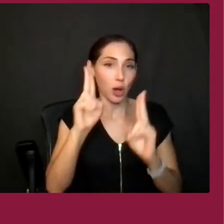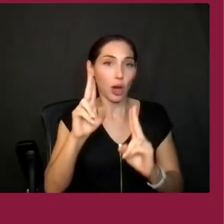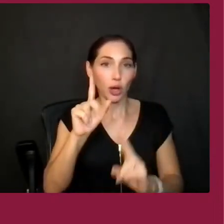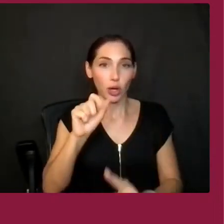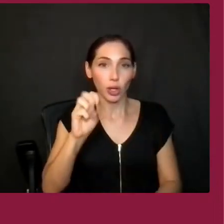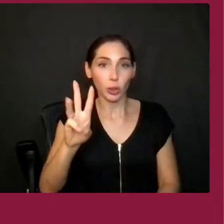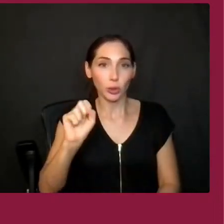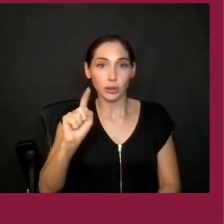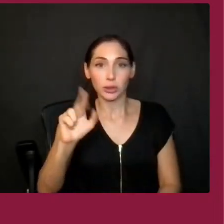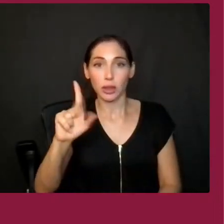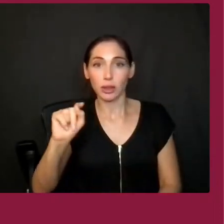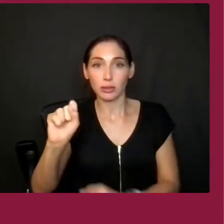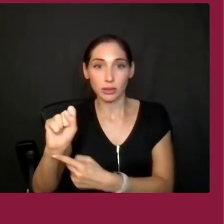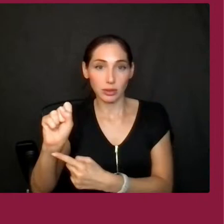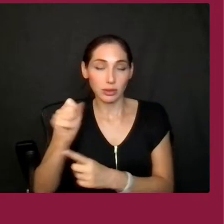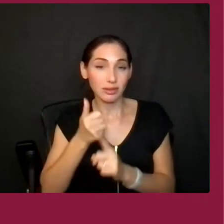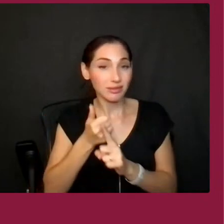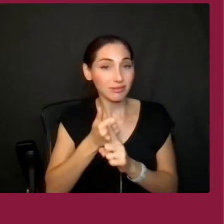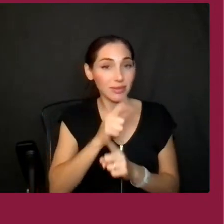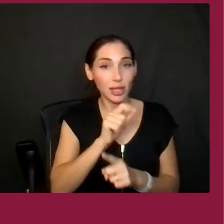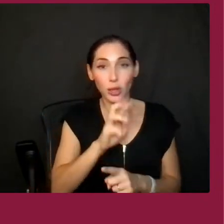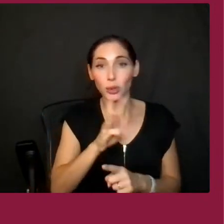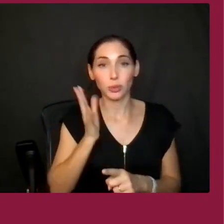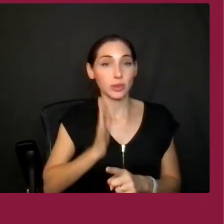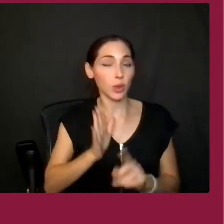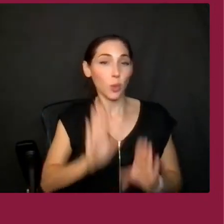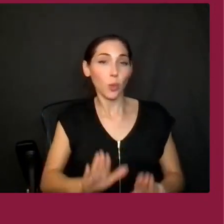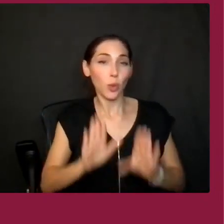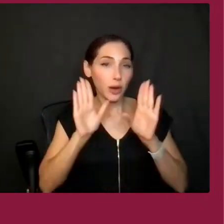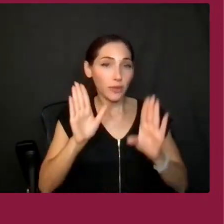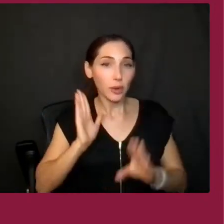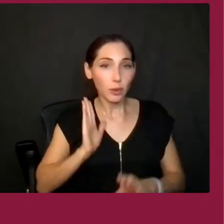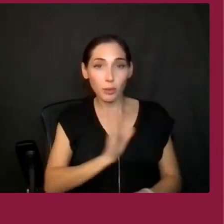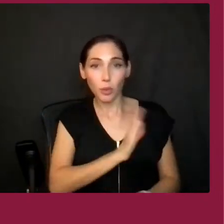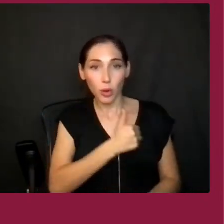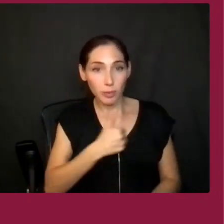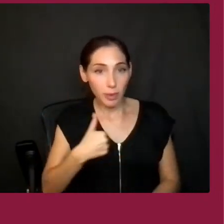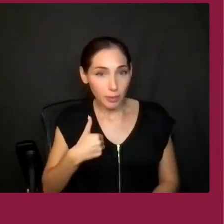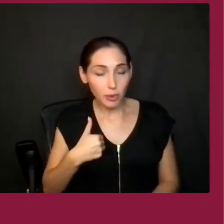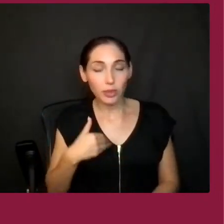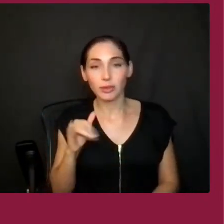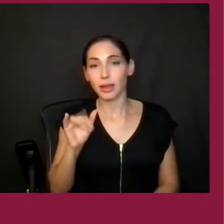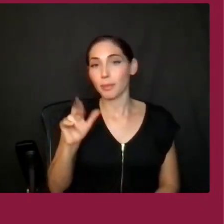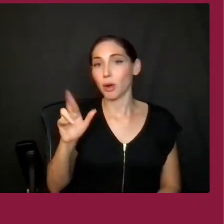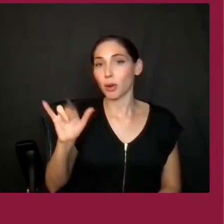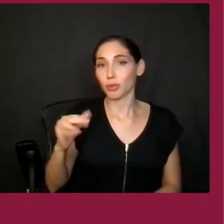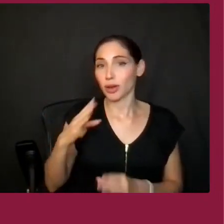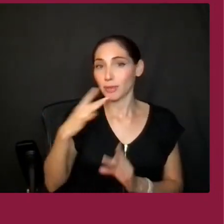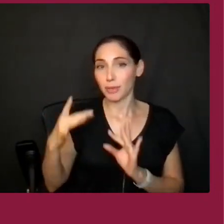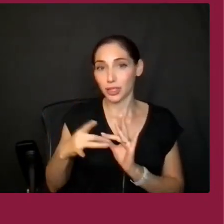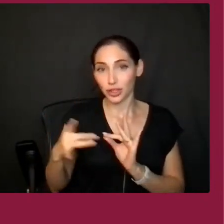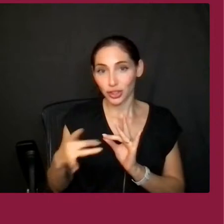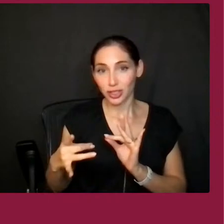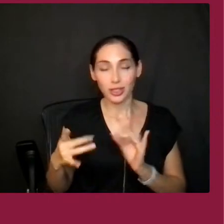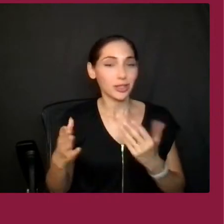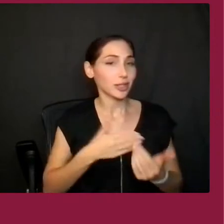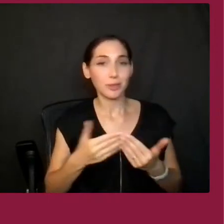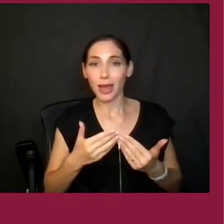Lew was a, a wonderful board member. Uh, as Barbara mentioned, no matter how tense sometimes the